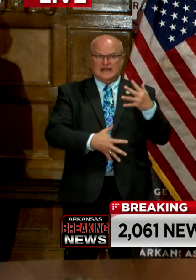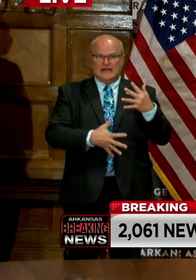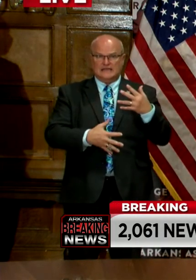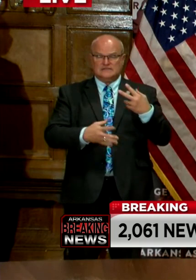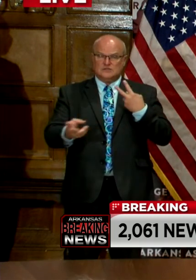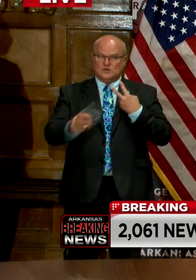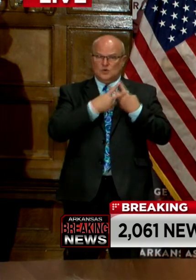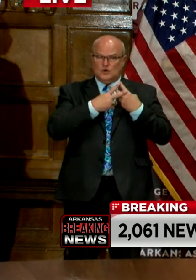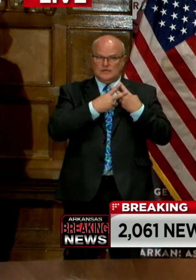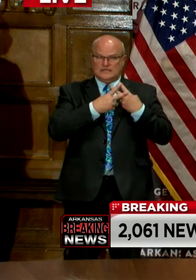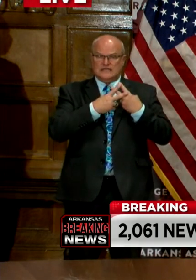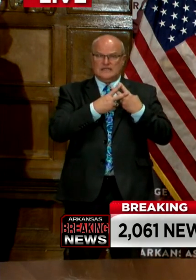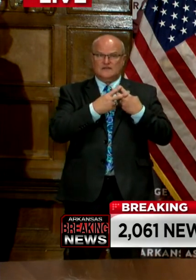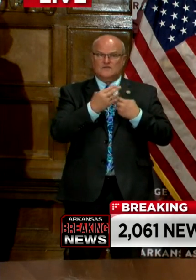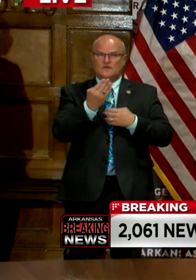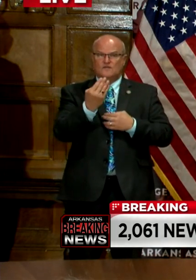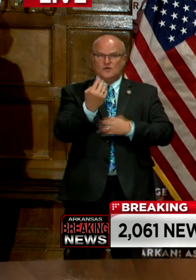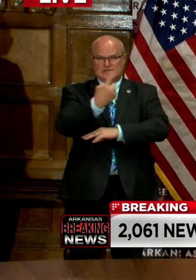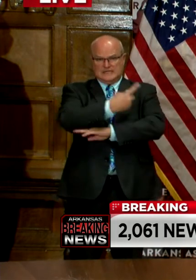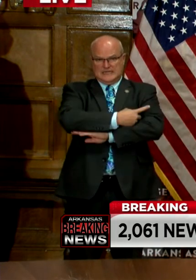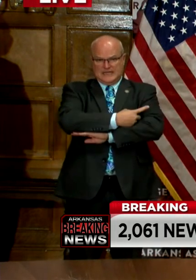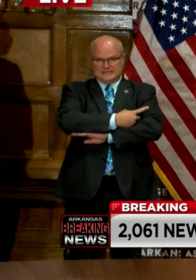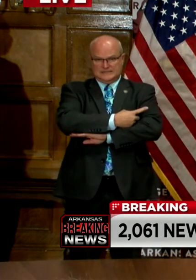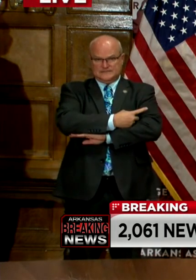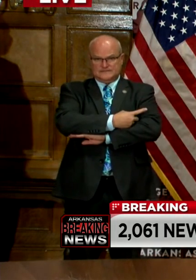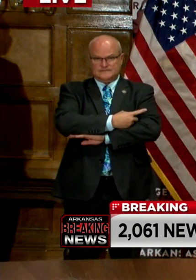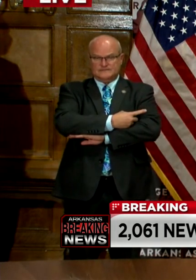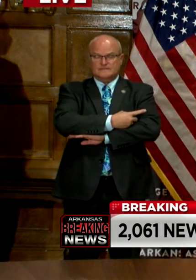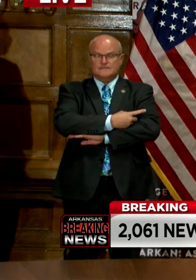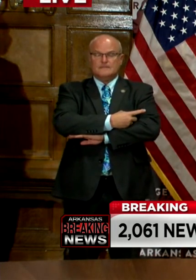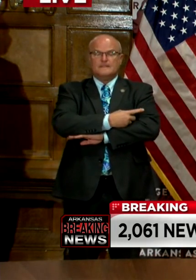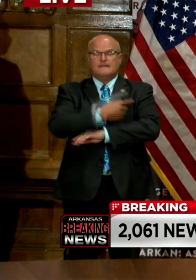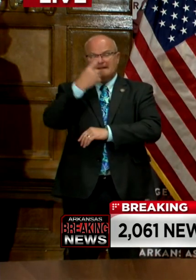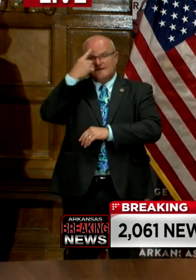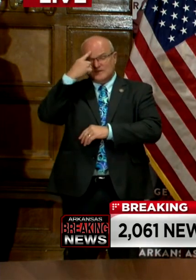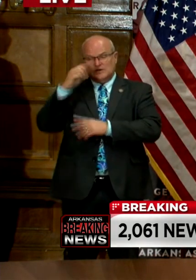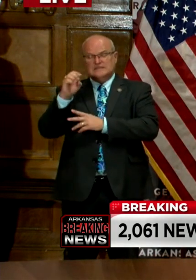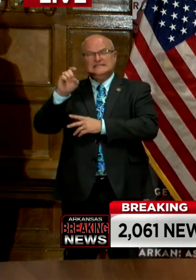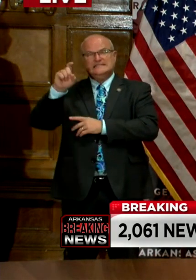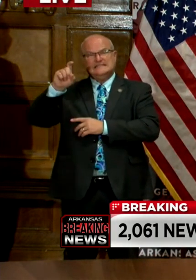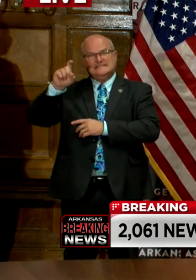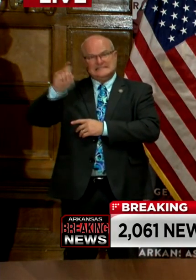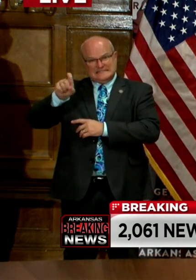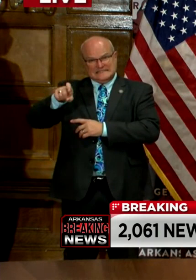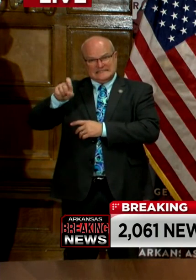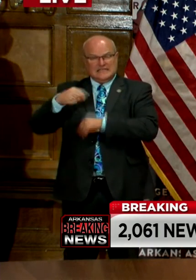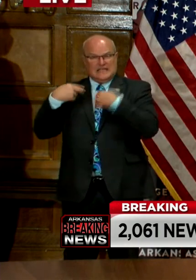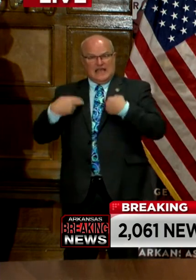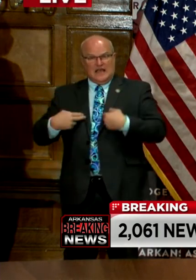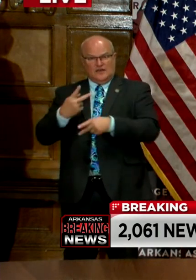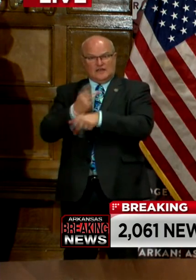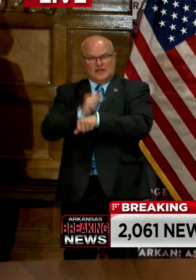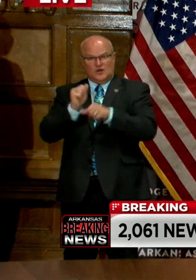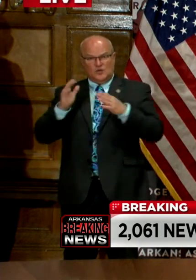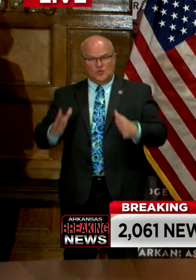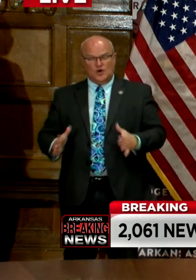FOR THOSE WHO HAVE BEEN EXPOSED TO COVID-19, THE CURRENT GUIDELINES ARE TO REMAIN